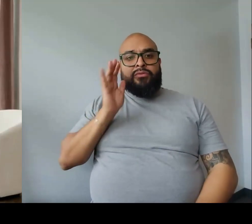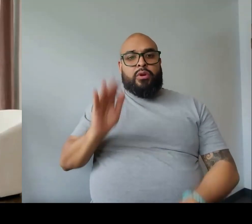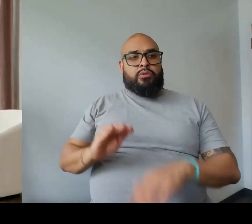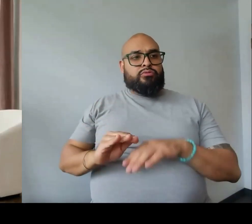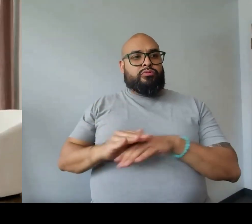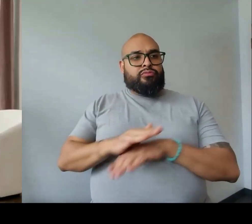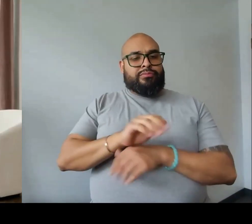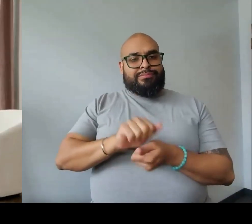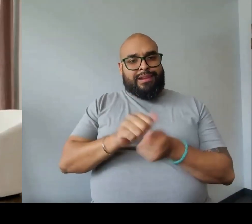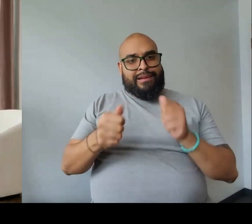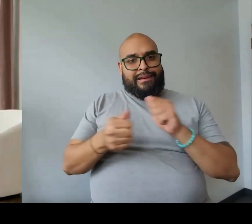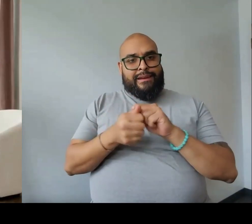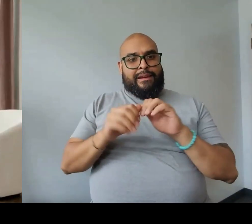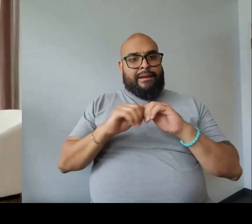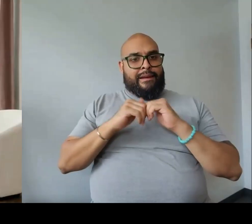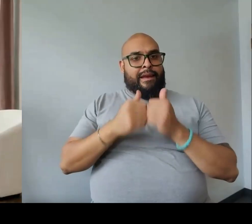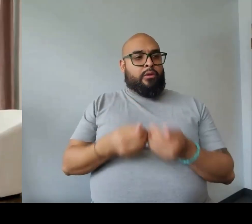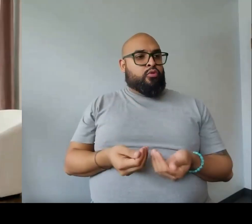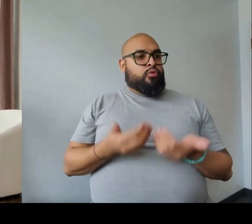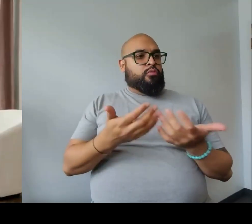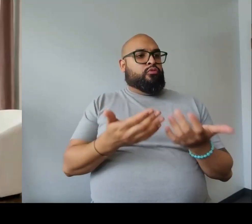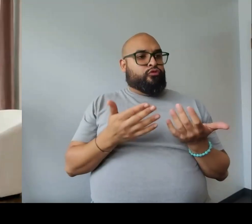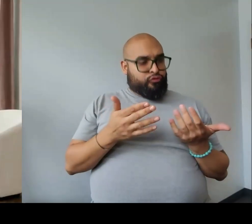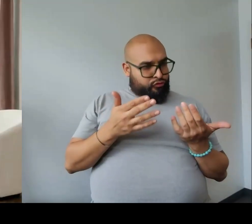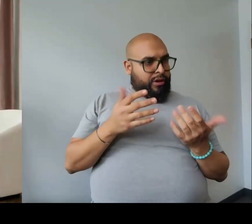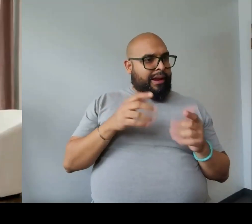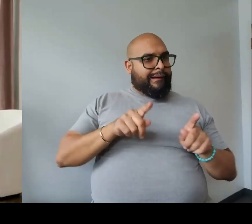We can still get a lot of useful information from it and report that.